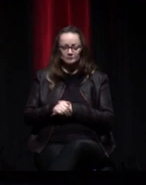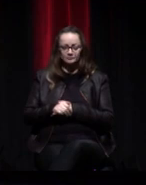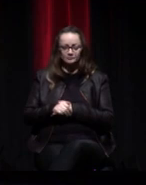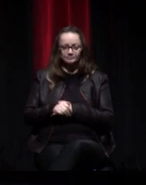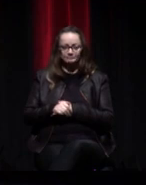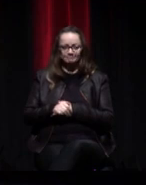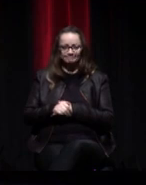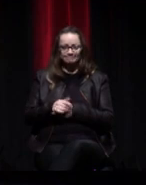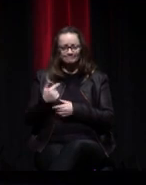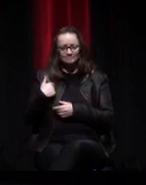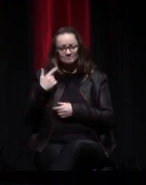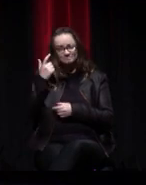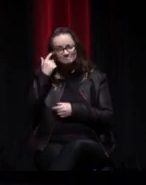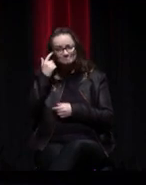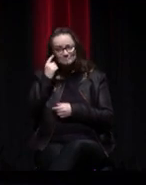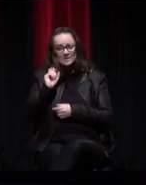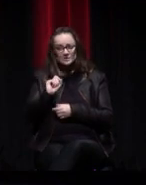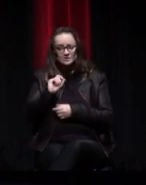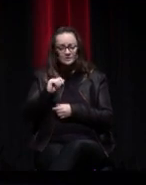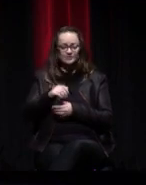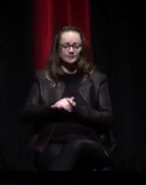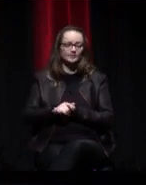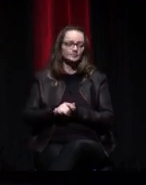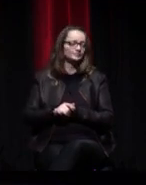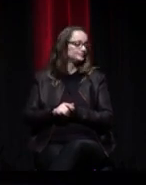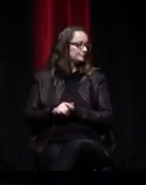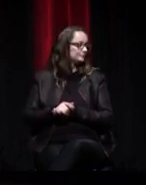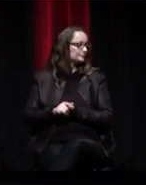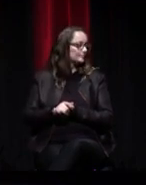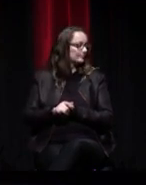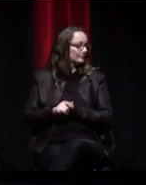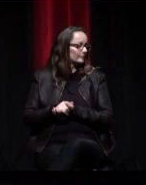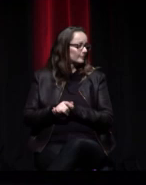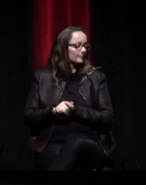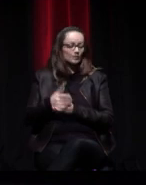force us to think that the space of the press